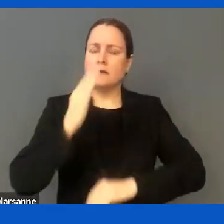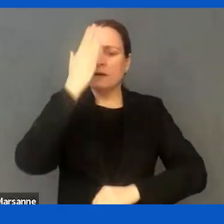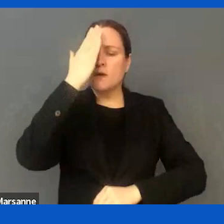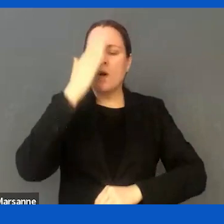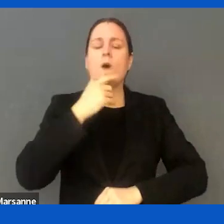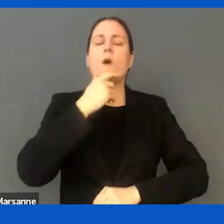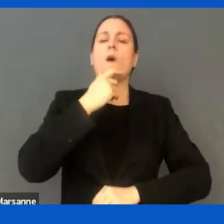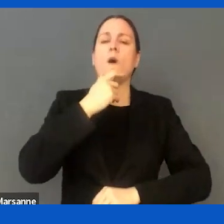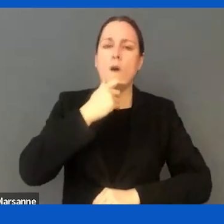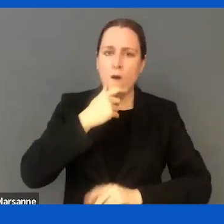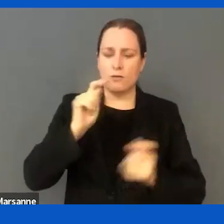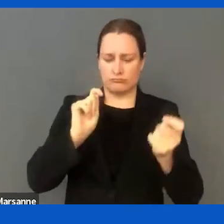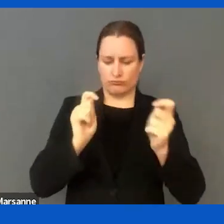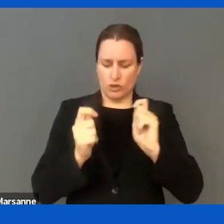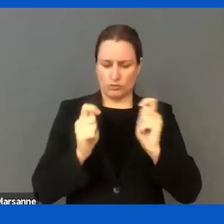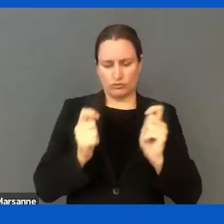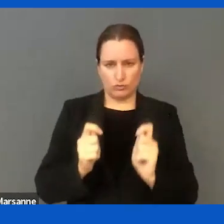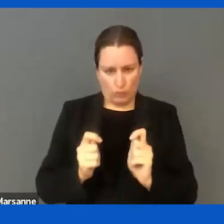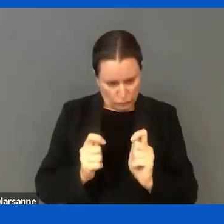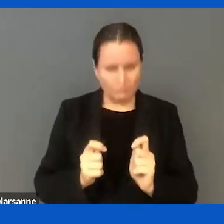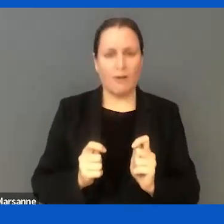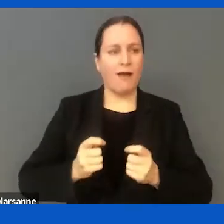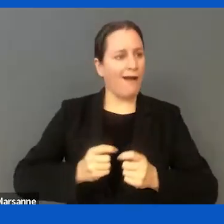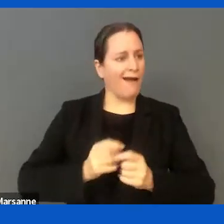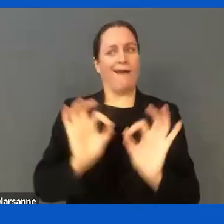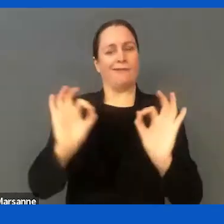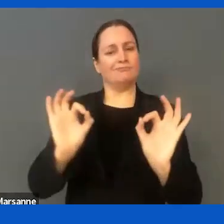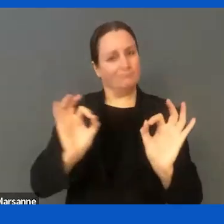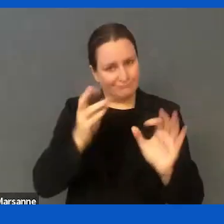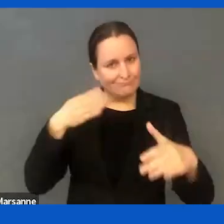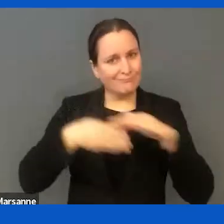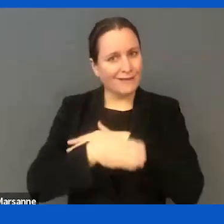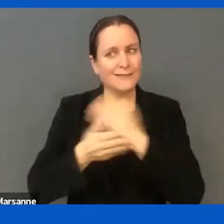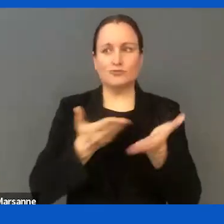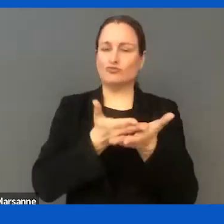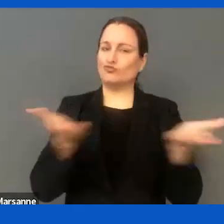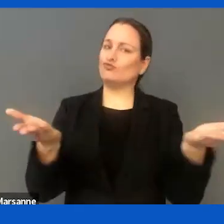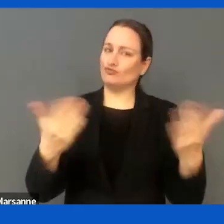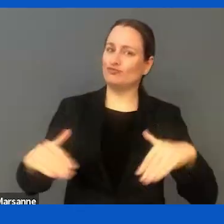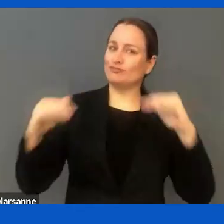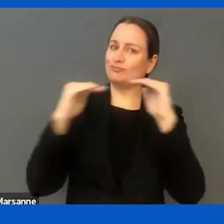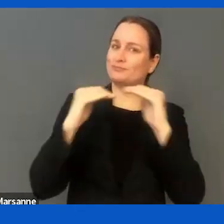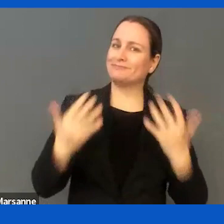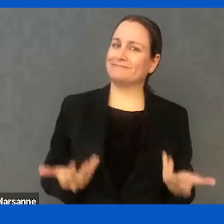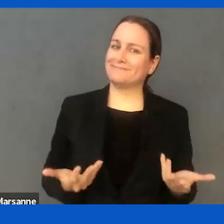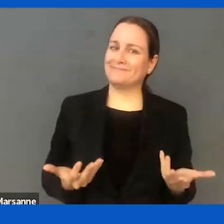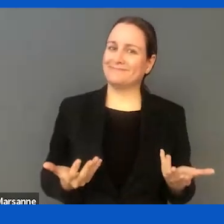you know, every week, we find a lot of digital staff love the insights that come